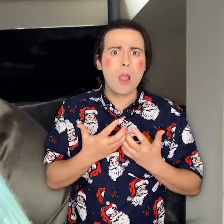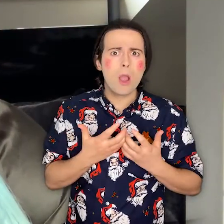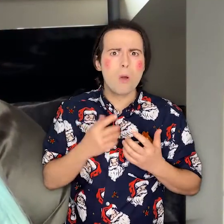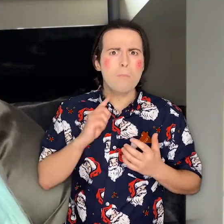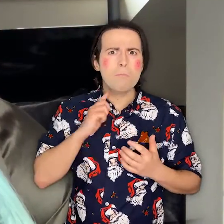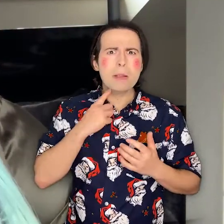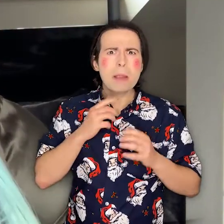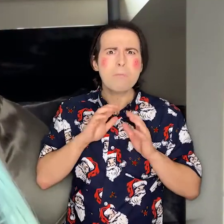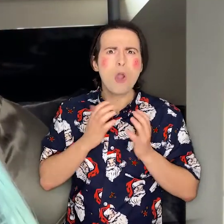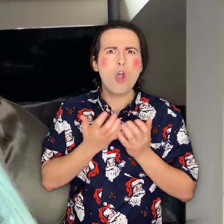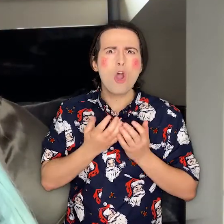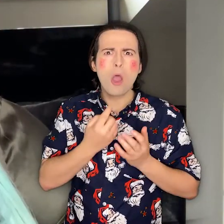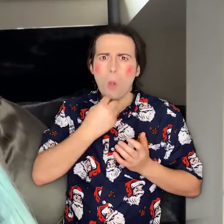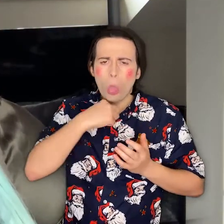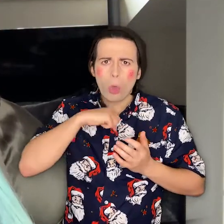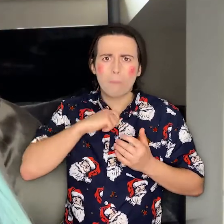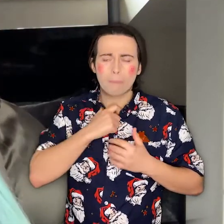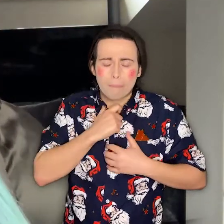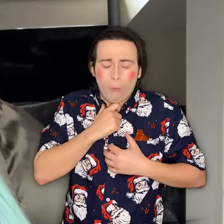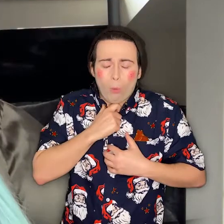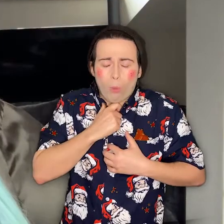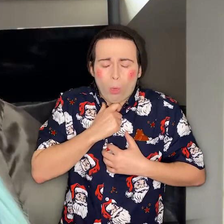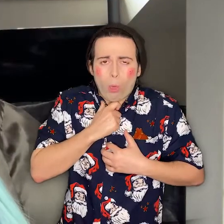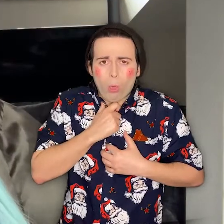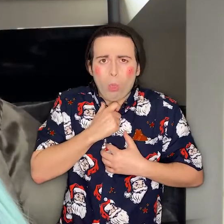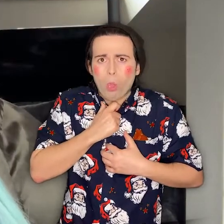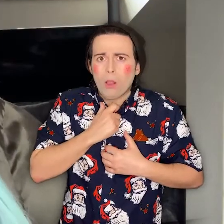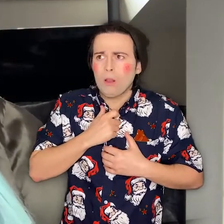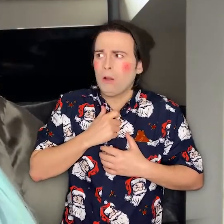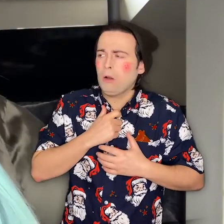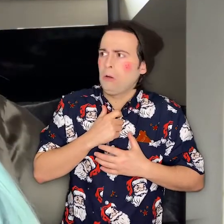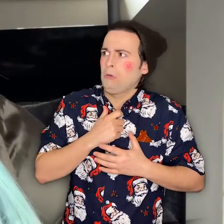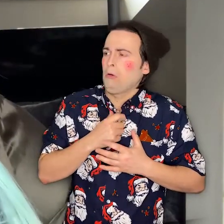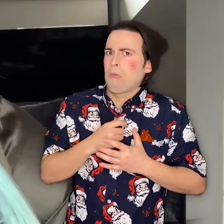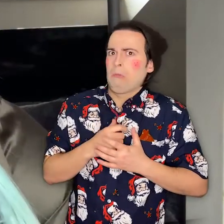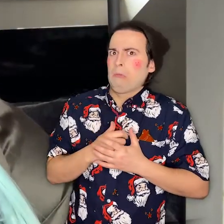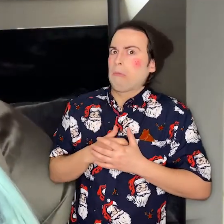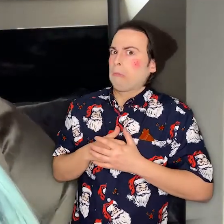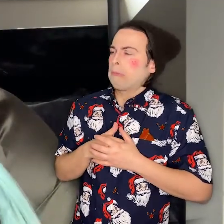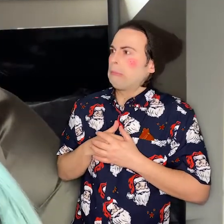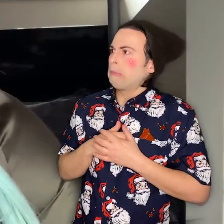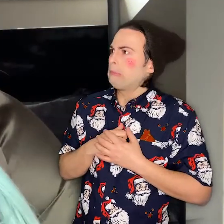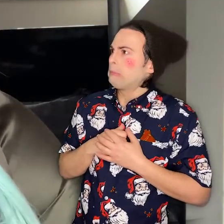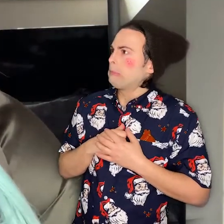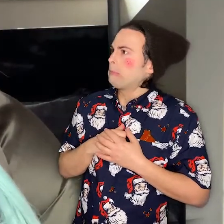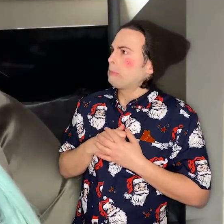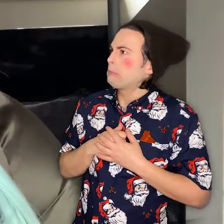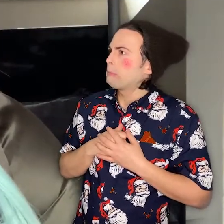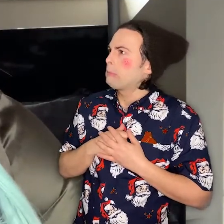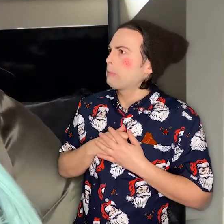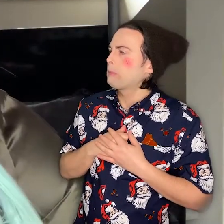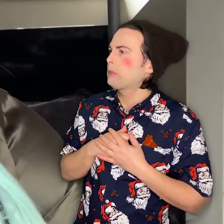To this day, I’ve still never cooked from scratch again, for the sheer health and safety alone.